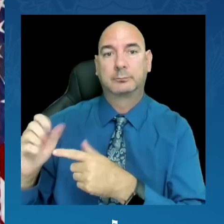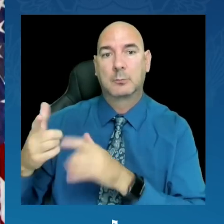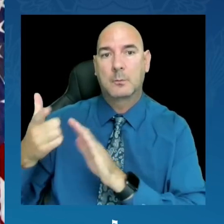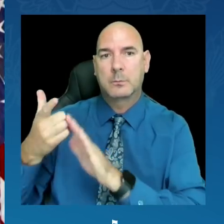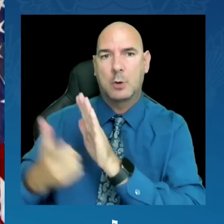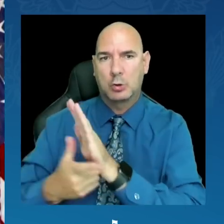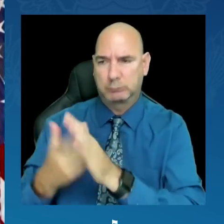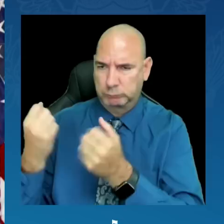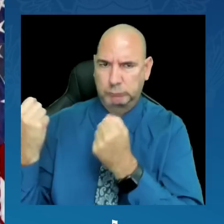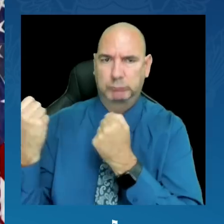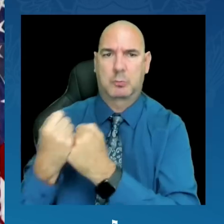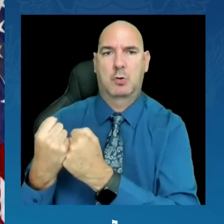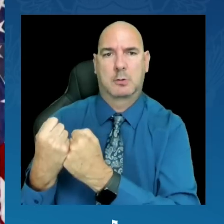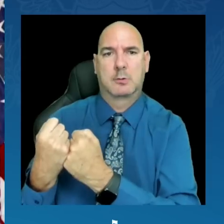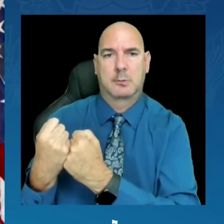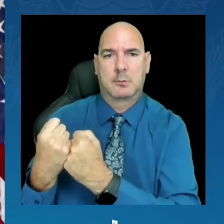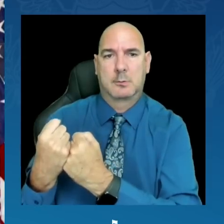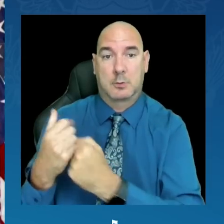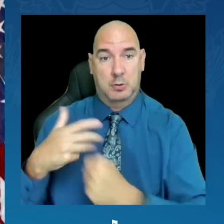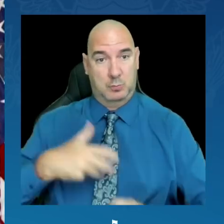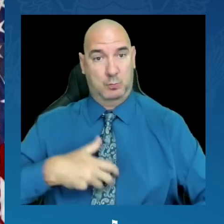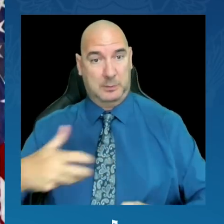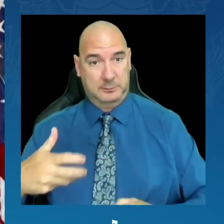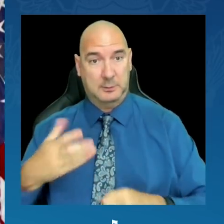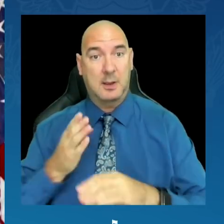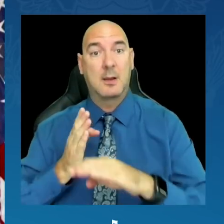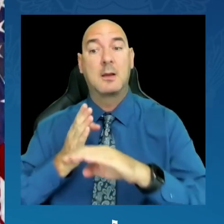President Biden signed it in November of 2021.